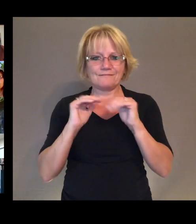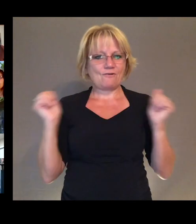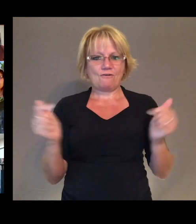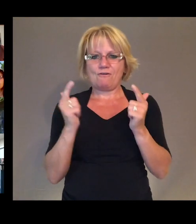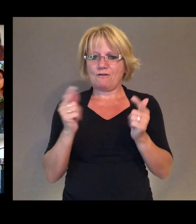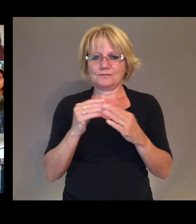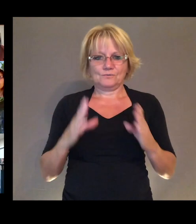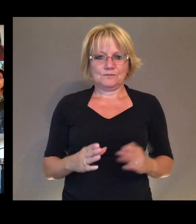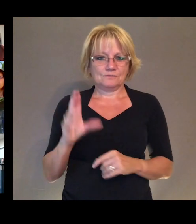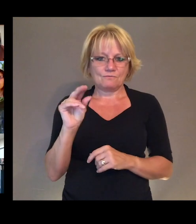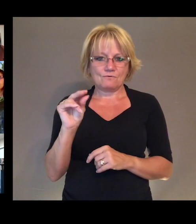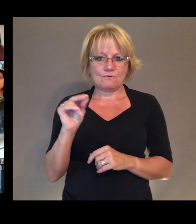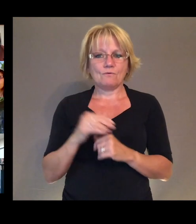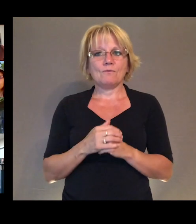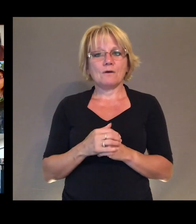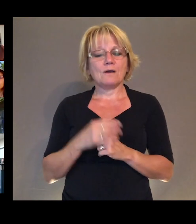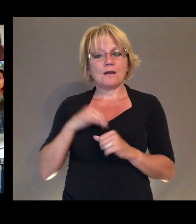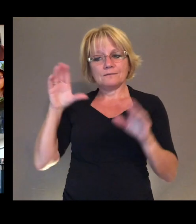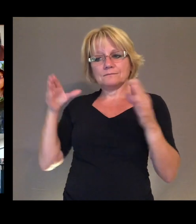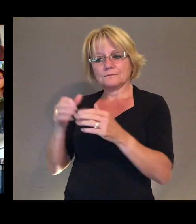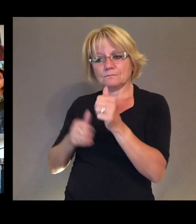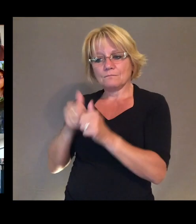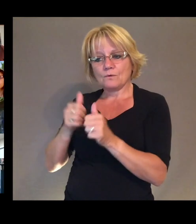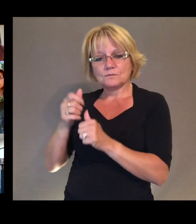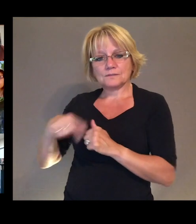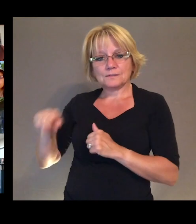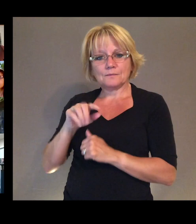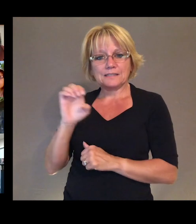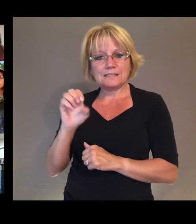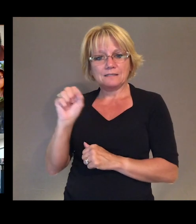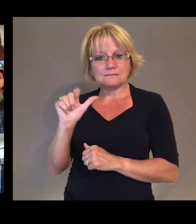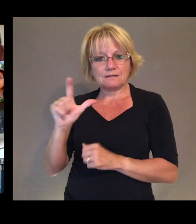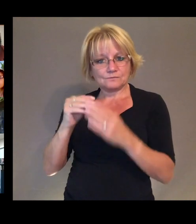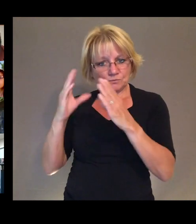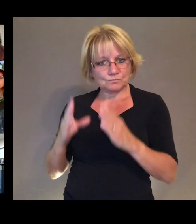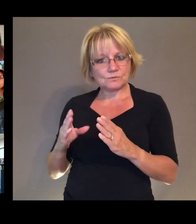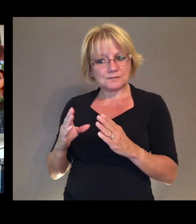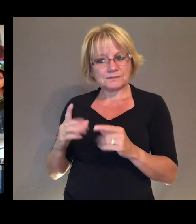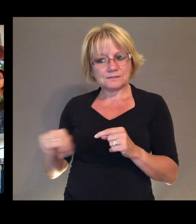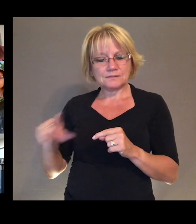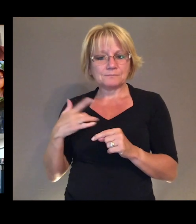I deal predominantly with the ESL students. So they're usually newcomers to our school,